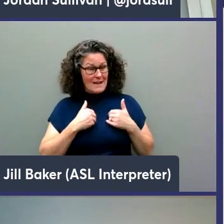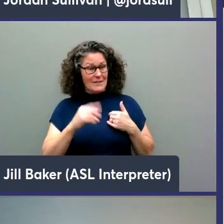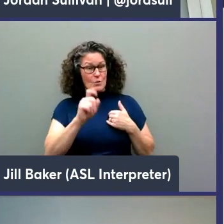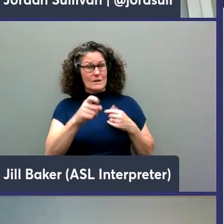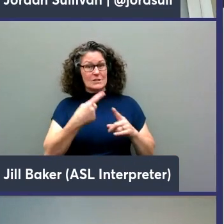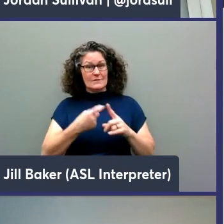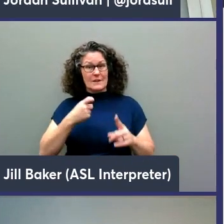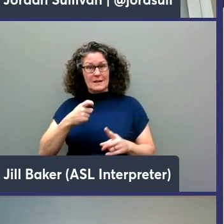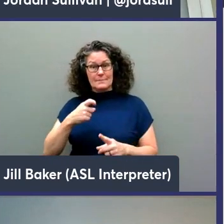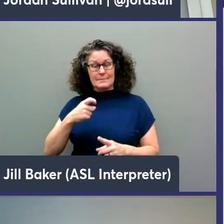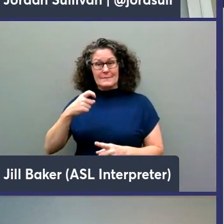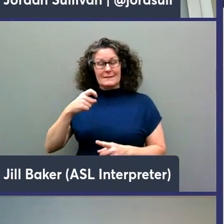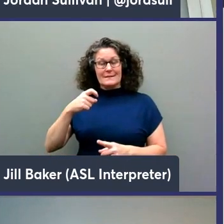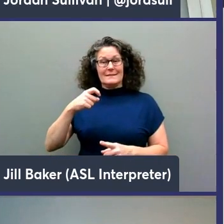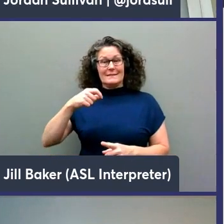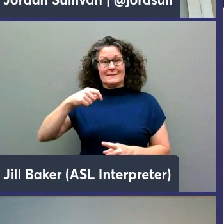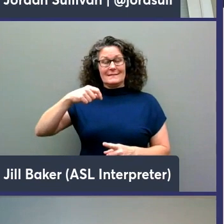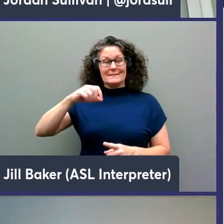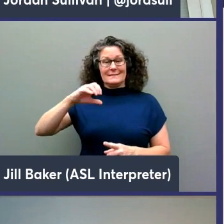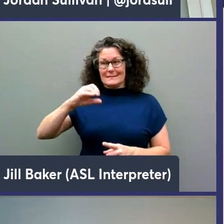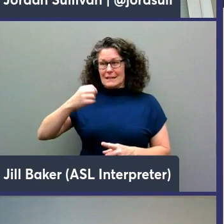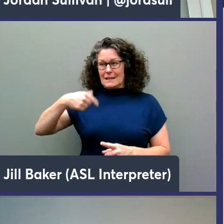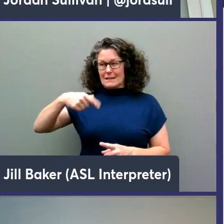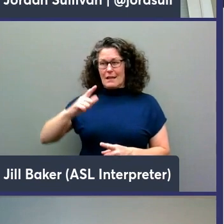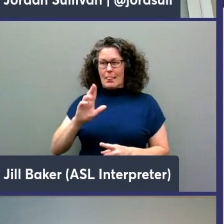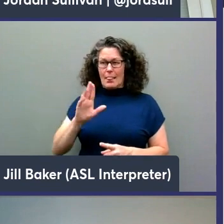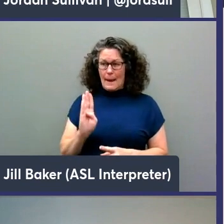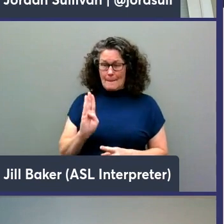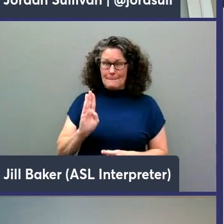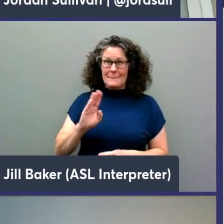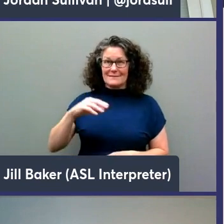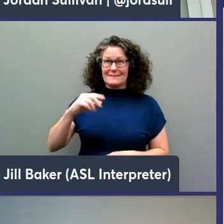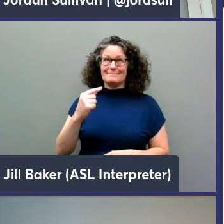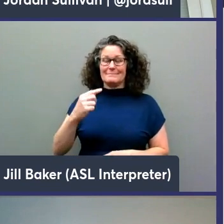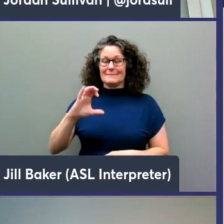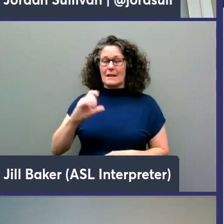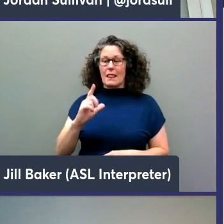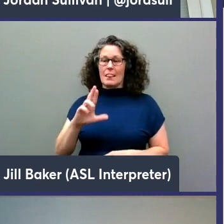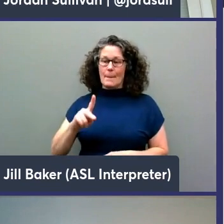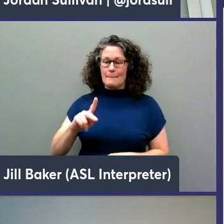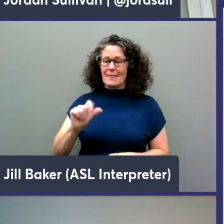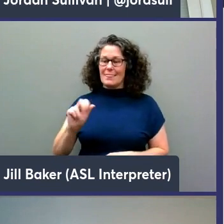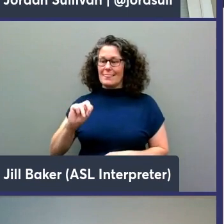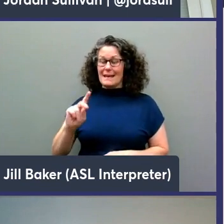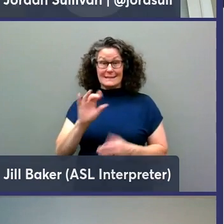And I'm sure a lotta people are curious. Is the service entitled in the Free Tier?